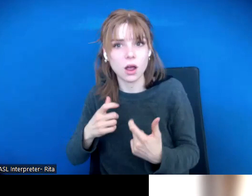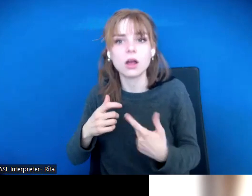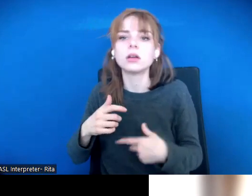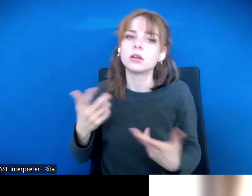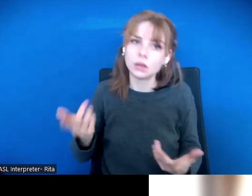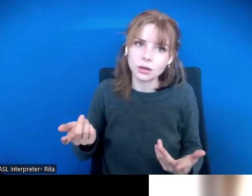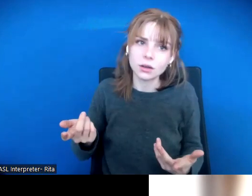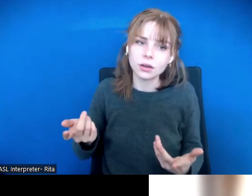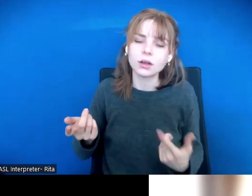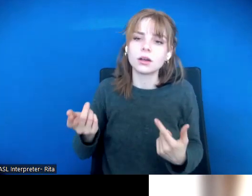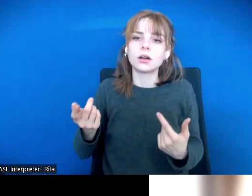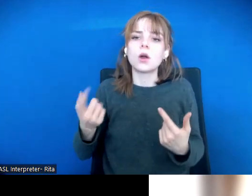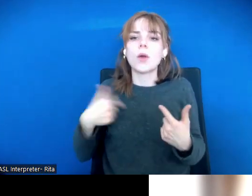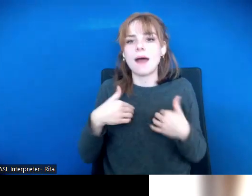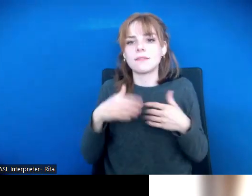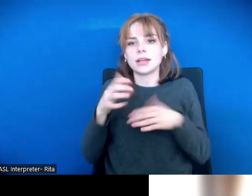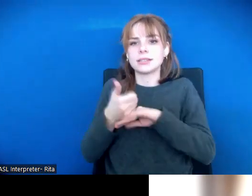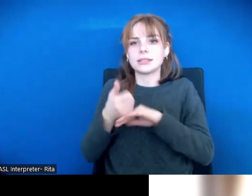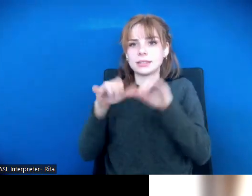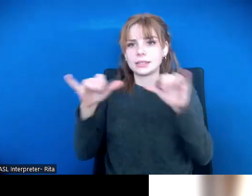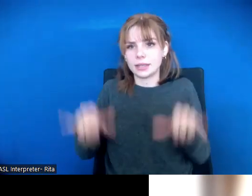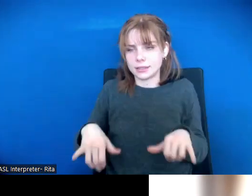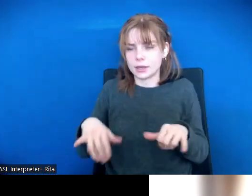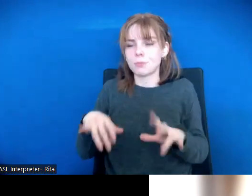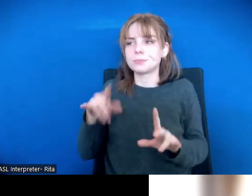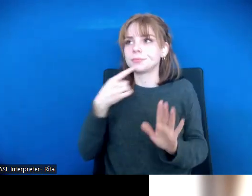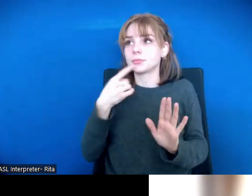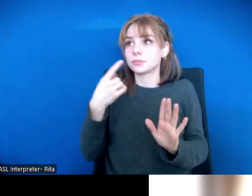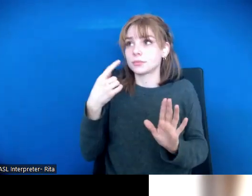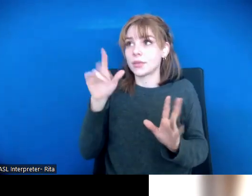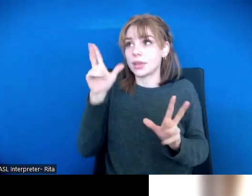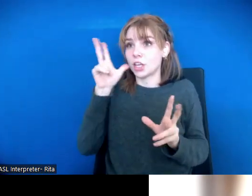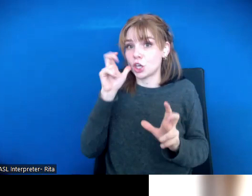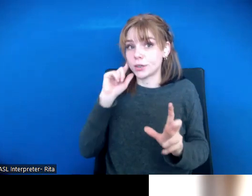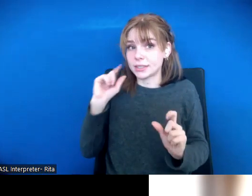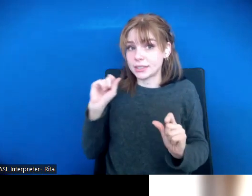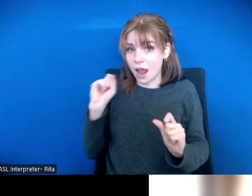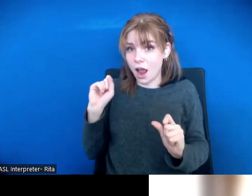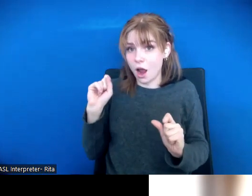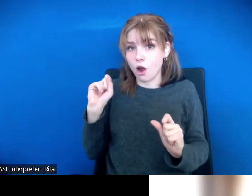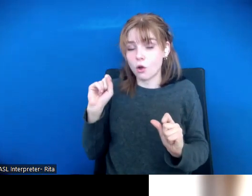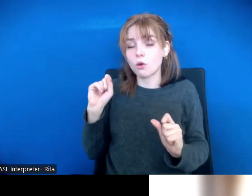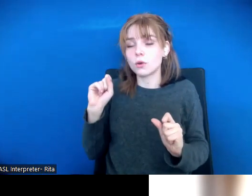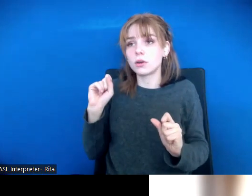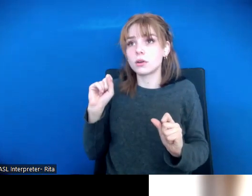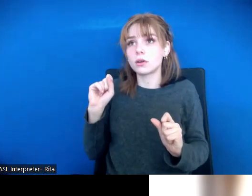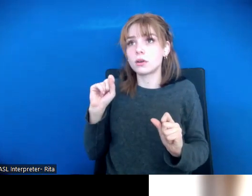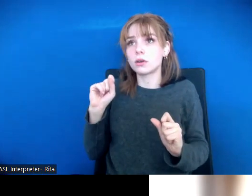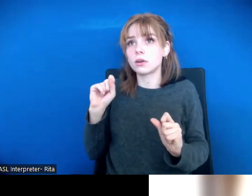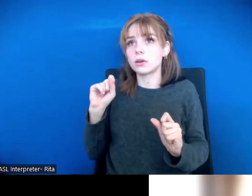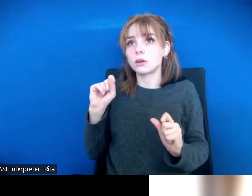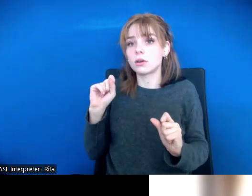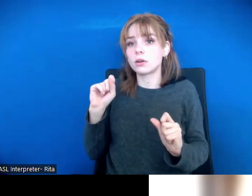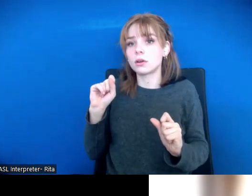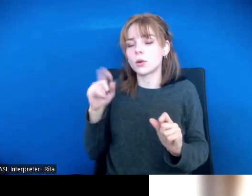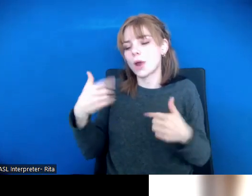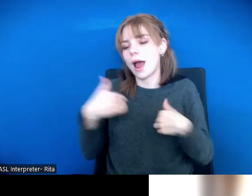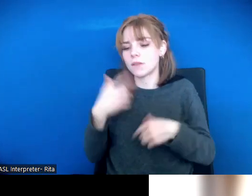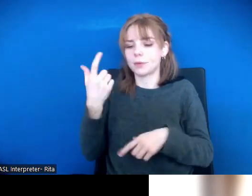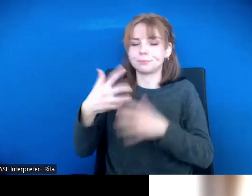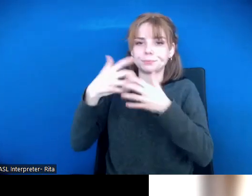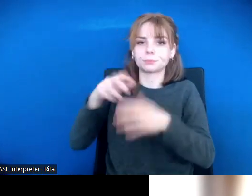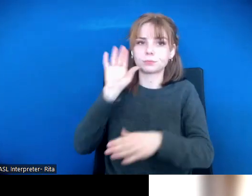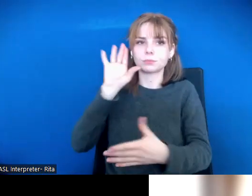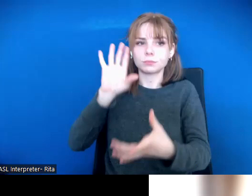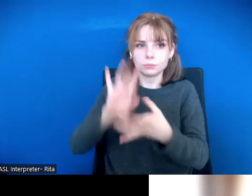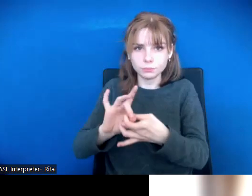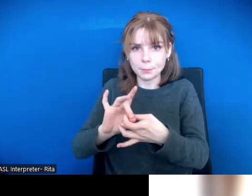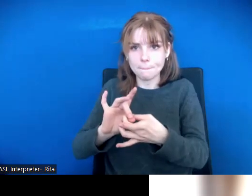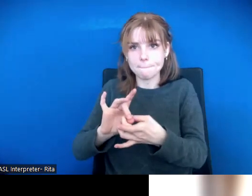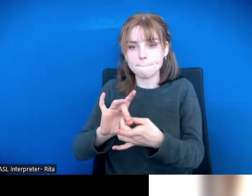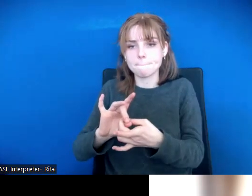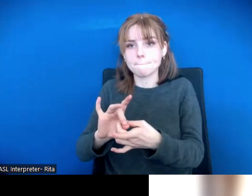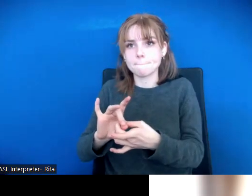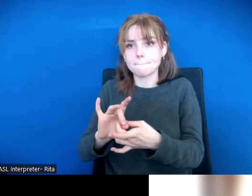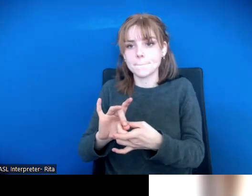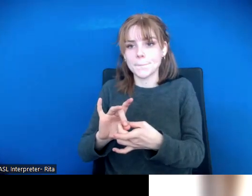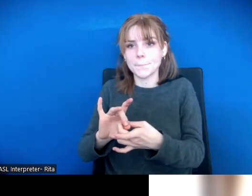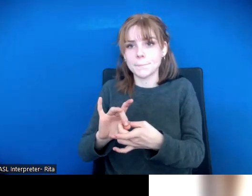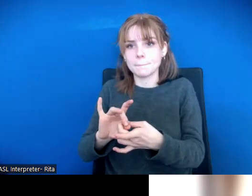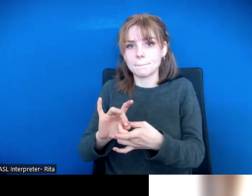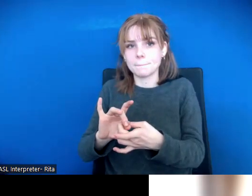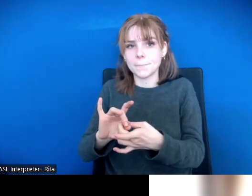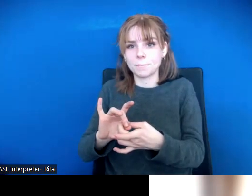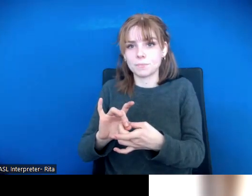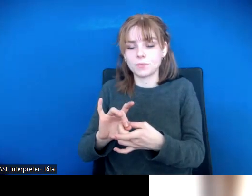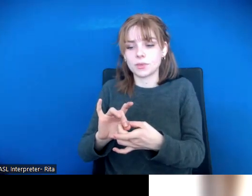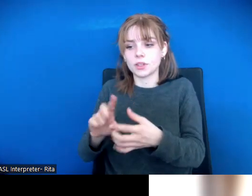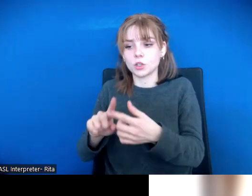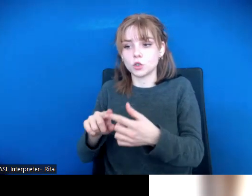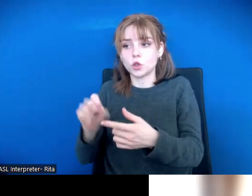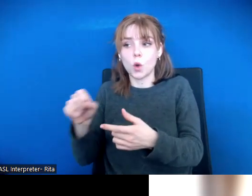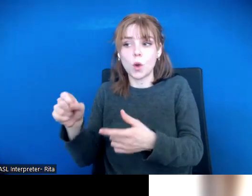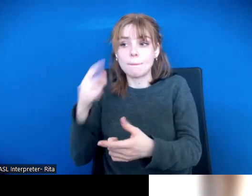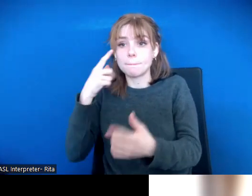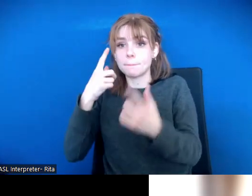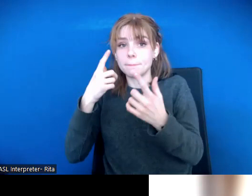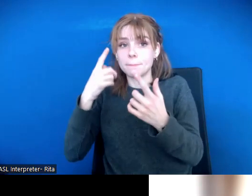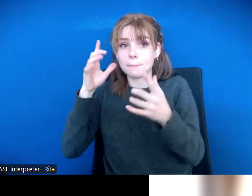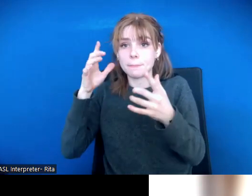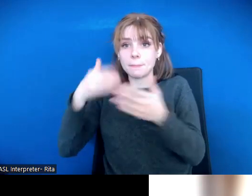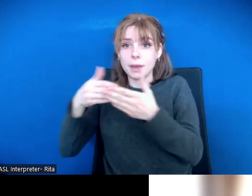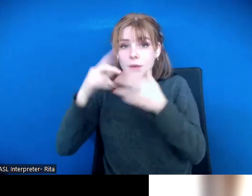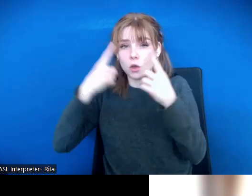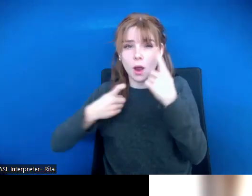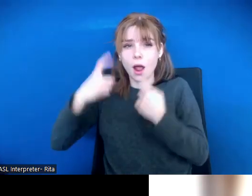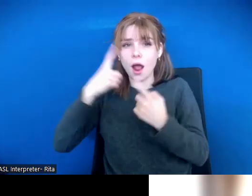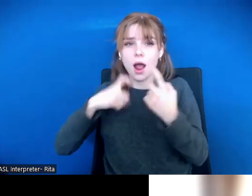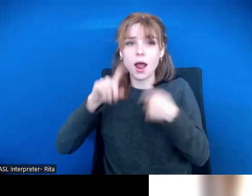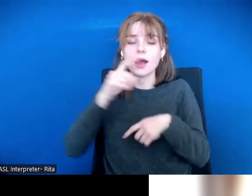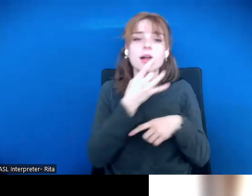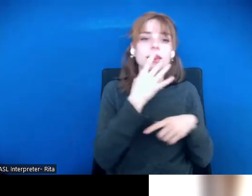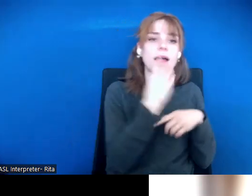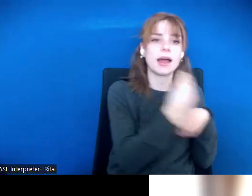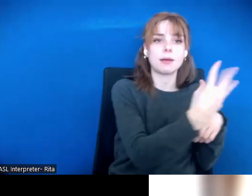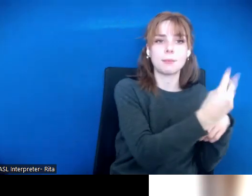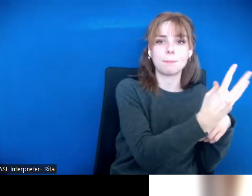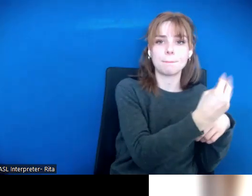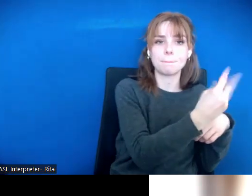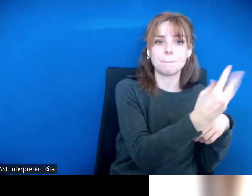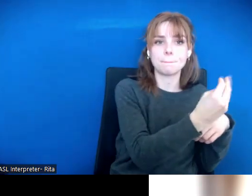from a local hospital. A young family had just had a baby and they were so excited. But the hospital would not release the baby because mom and dad were deaf. And they were so worried how are they going to know when the baby cries at night. The social worker reached out to us in a panic. We had